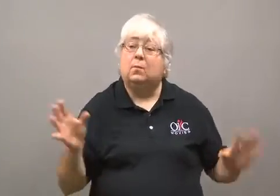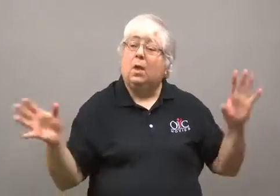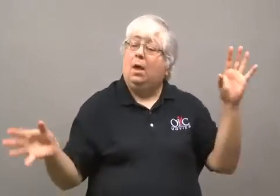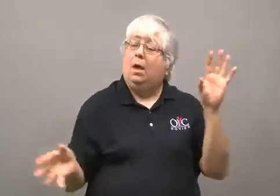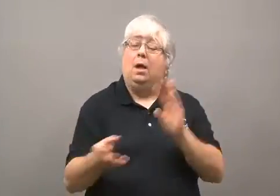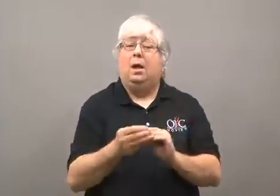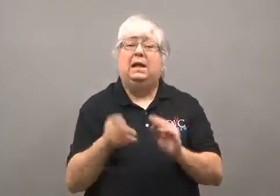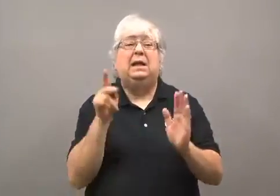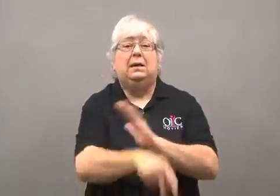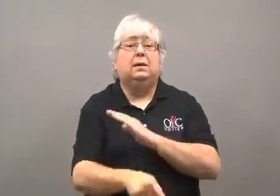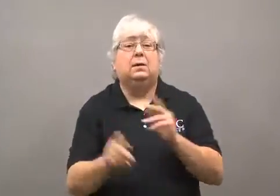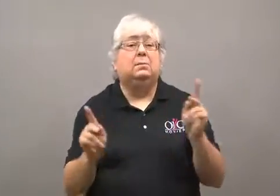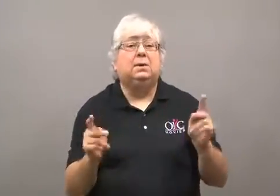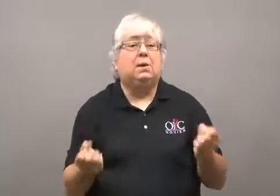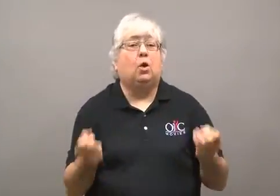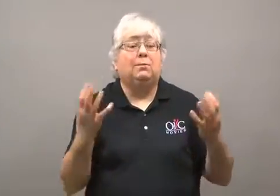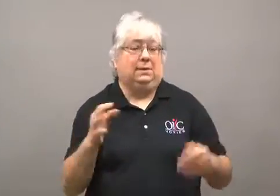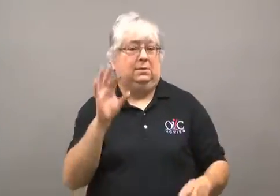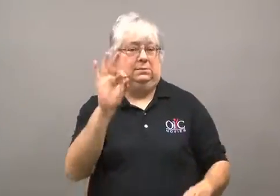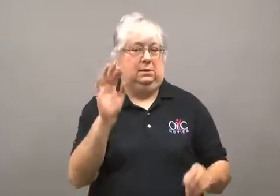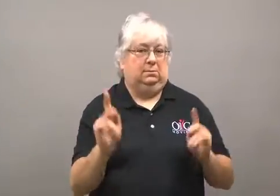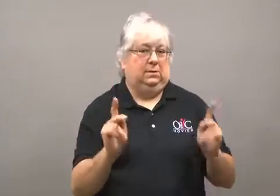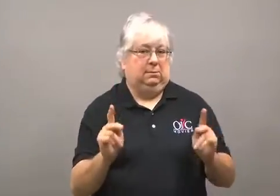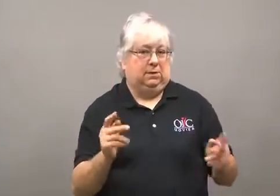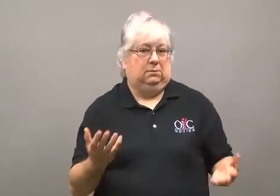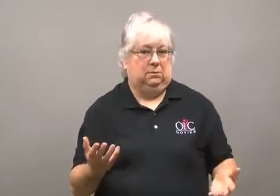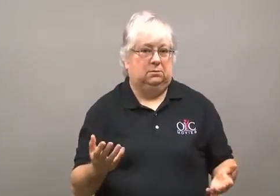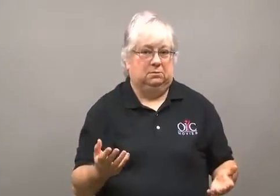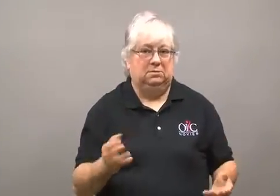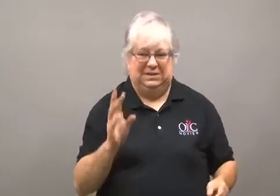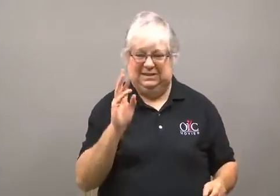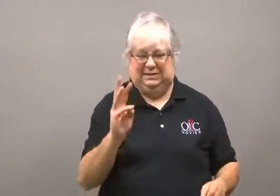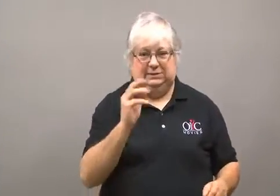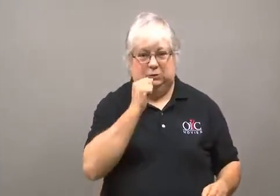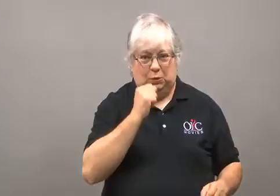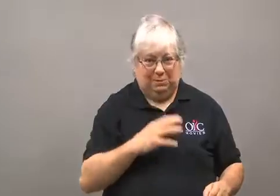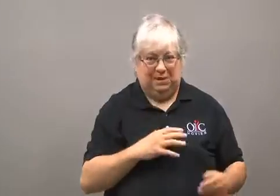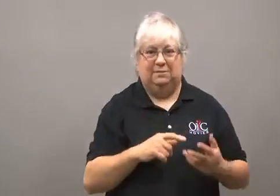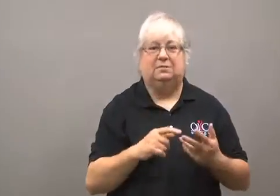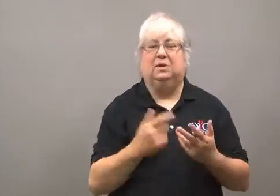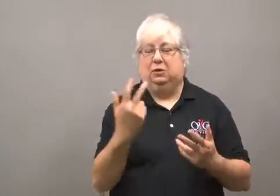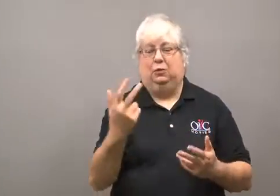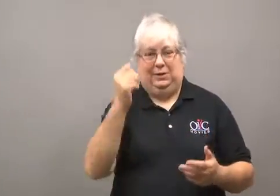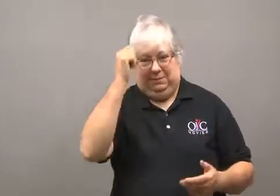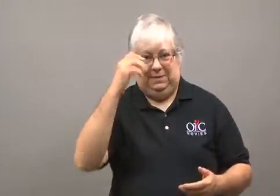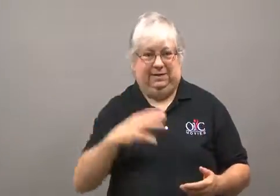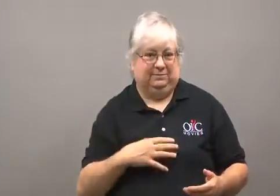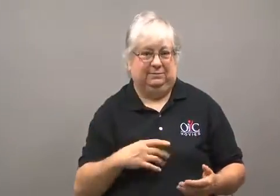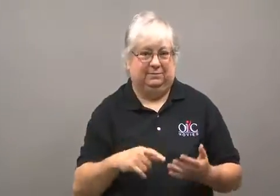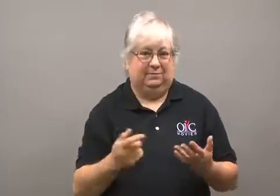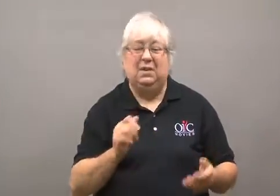Six women and three men were killed for a total of nine people.